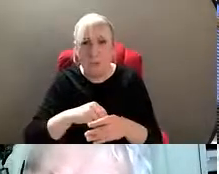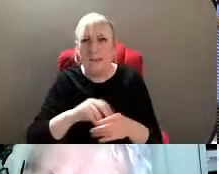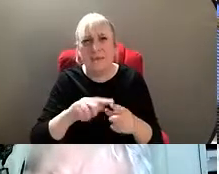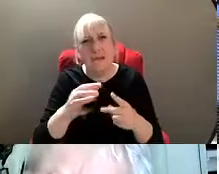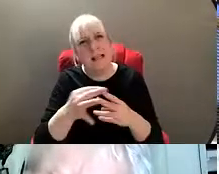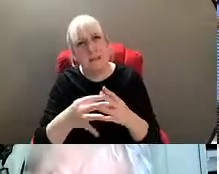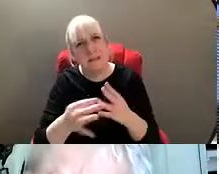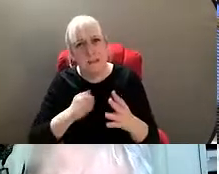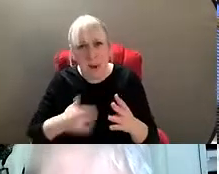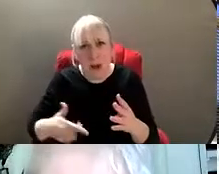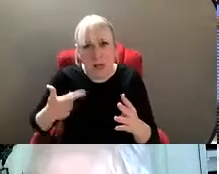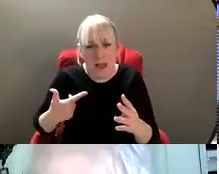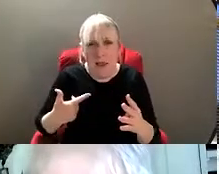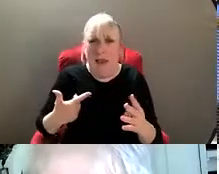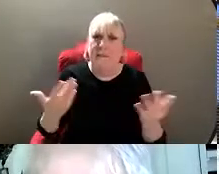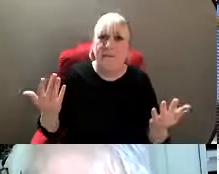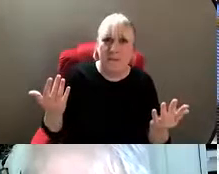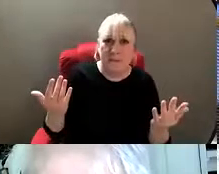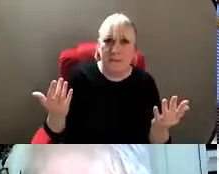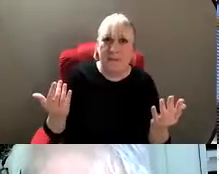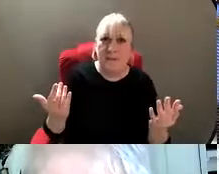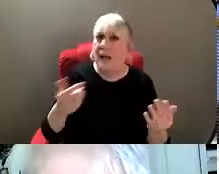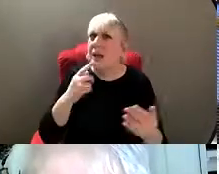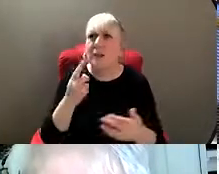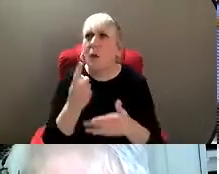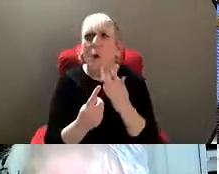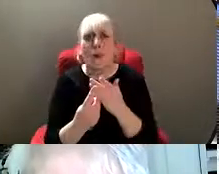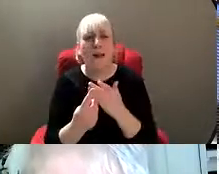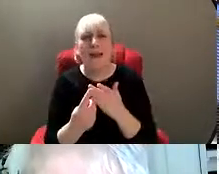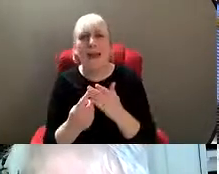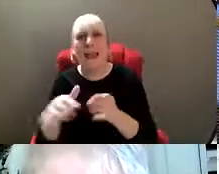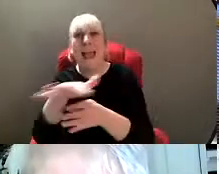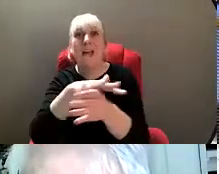far from you know in areas where there are typhoons although they are happening now